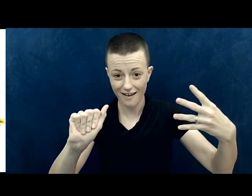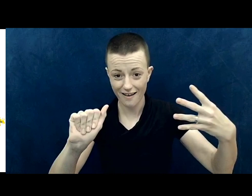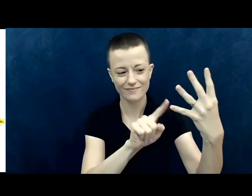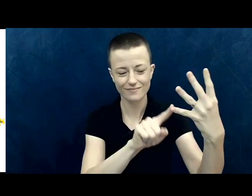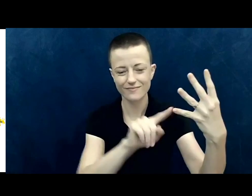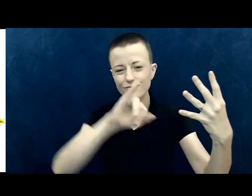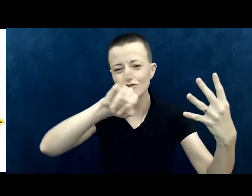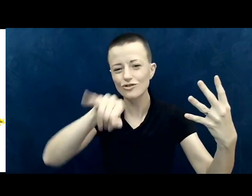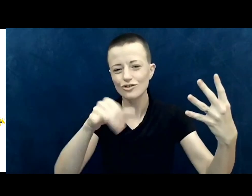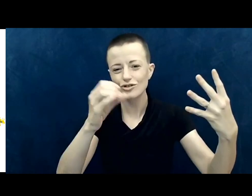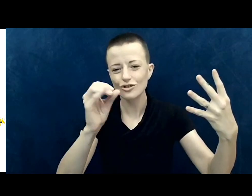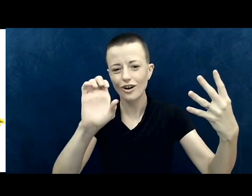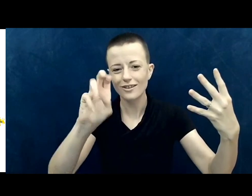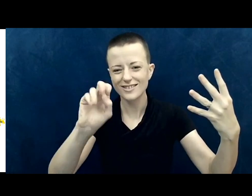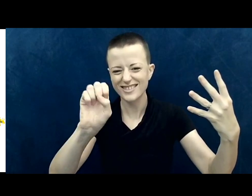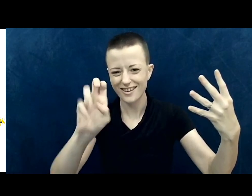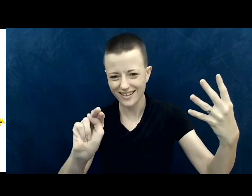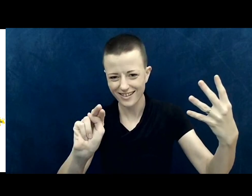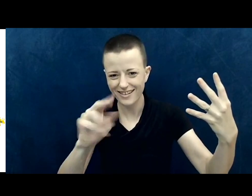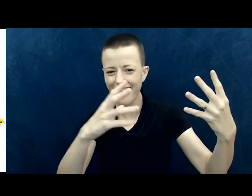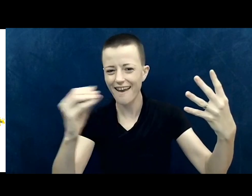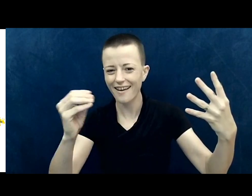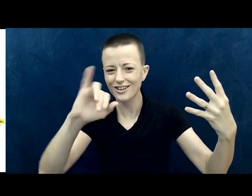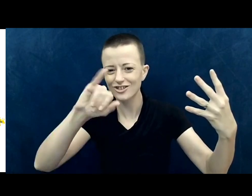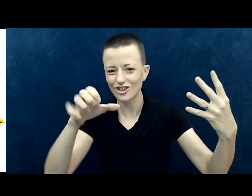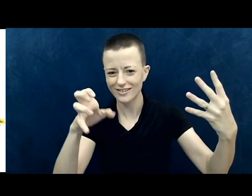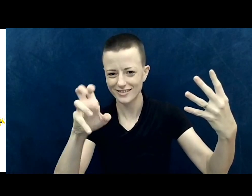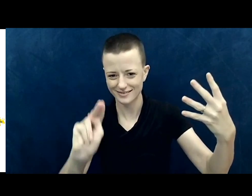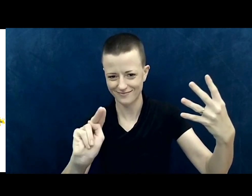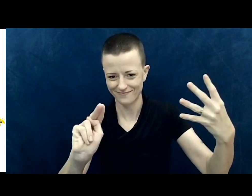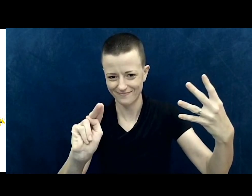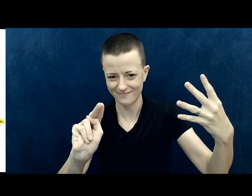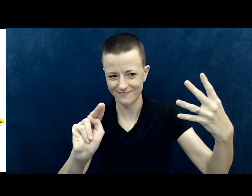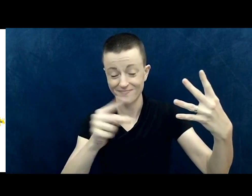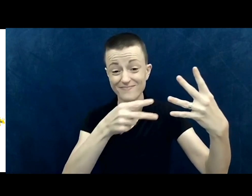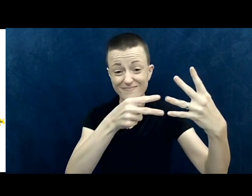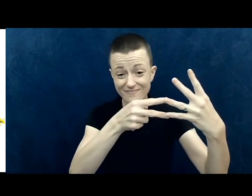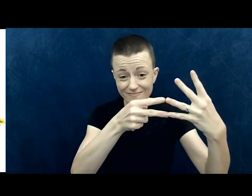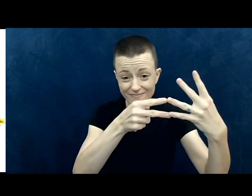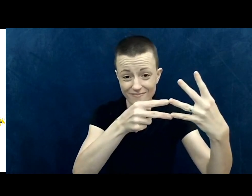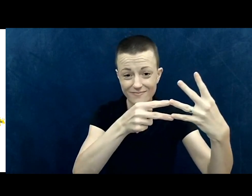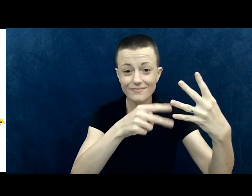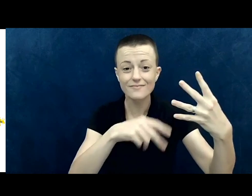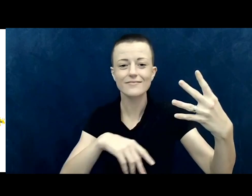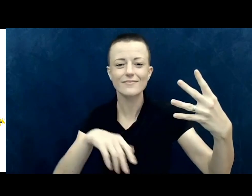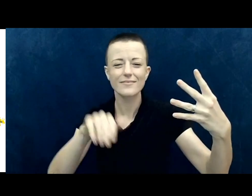called the adenovirus vaccines. However, the AstraZeneca vaccine is no longer